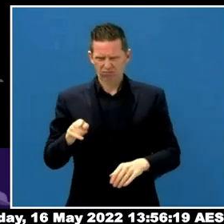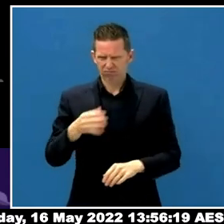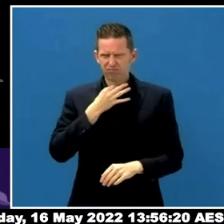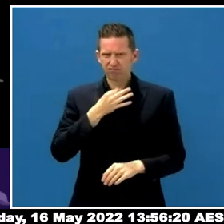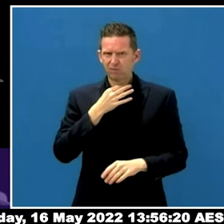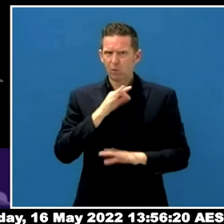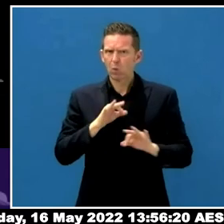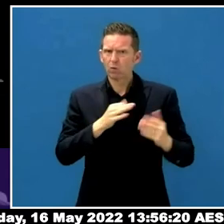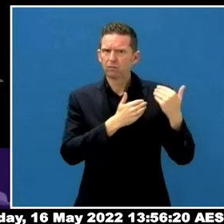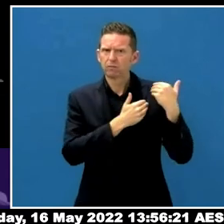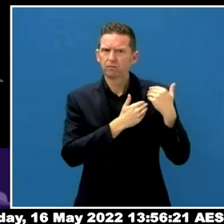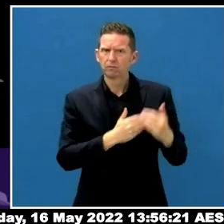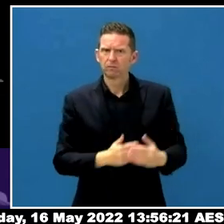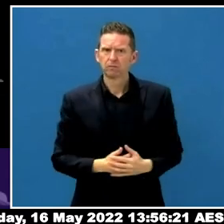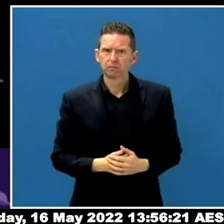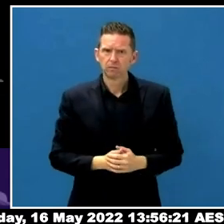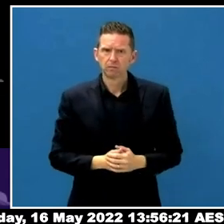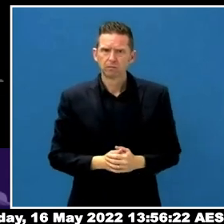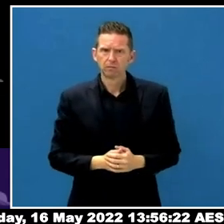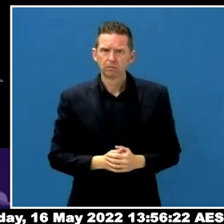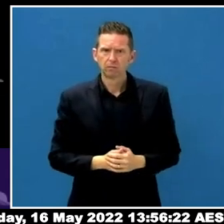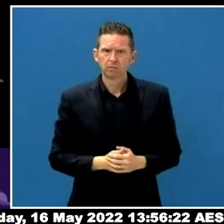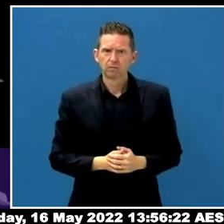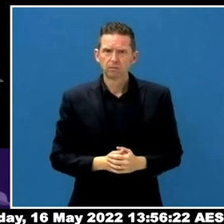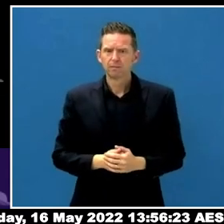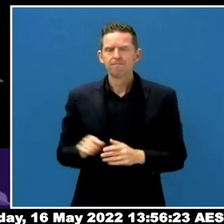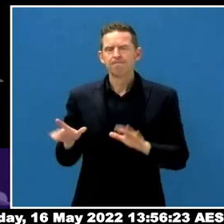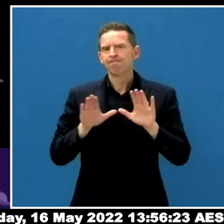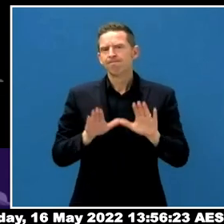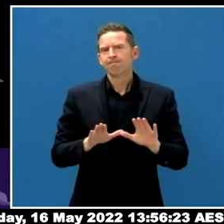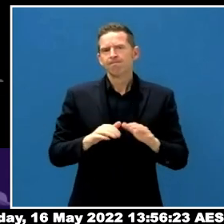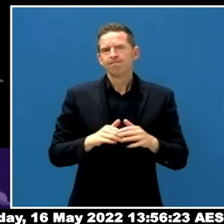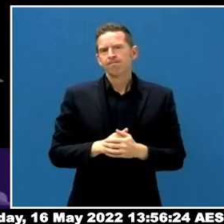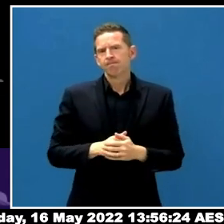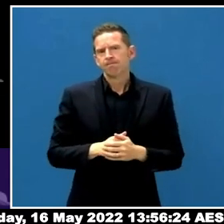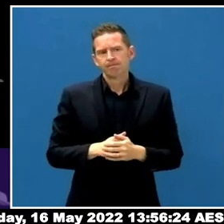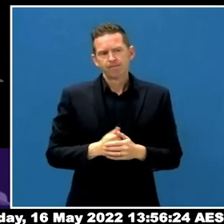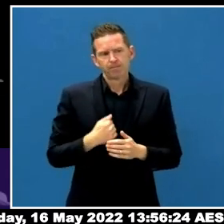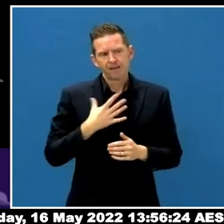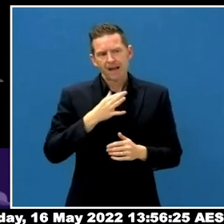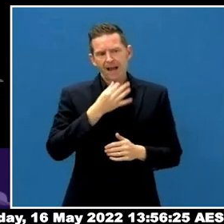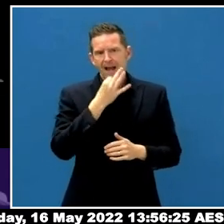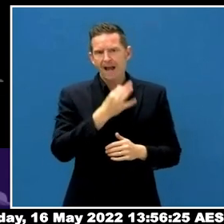This is an email - a copy of the email that was sent by a Support Coordinator.